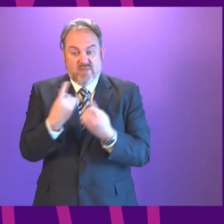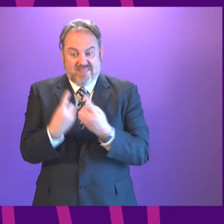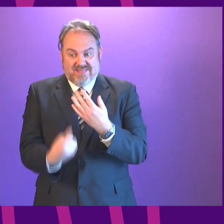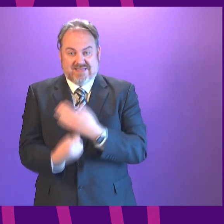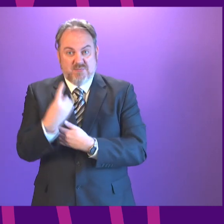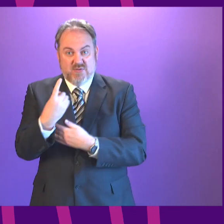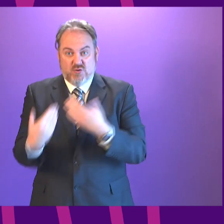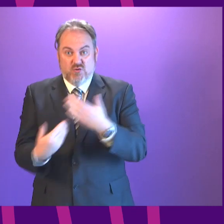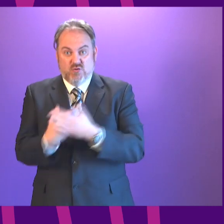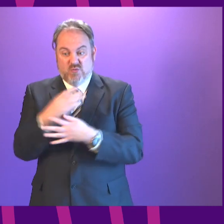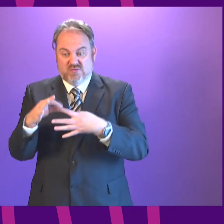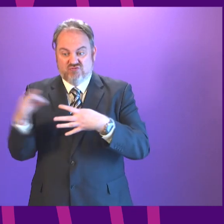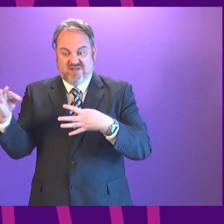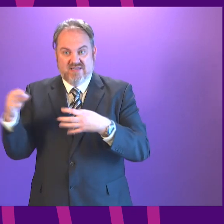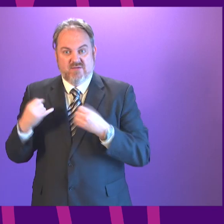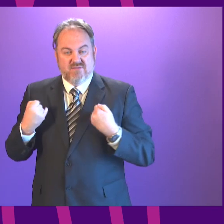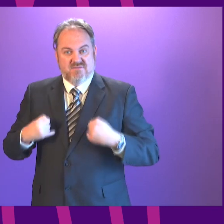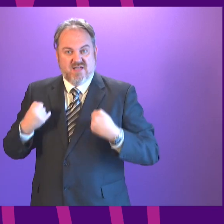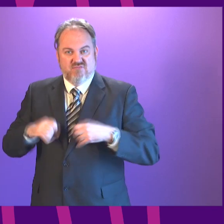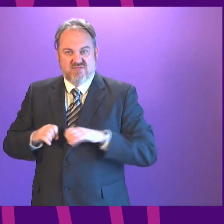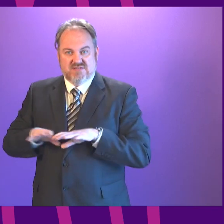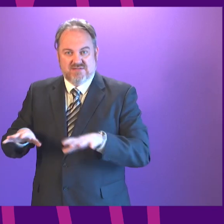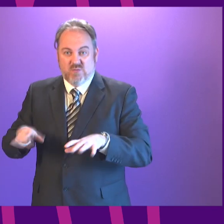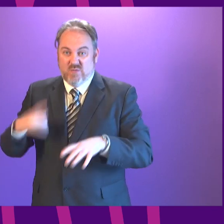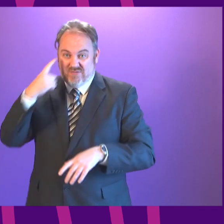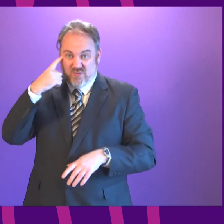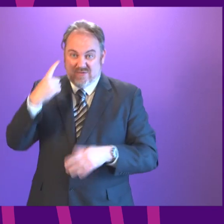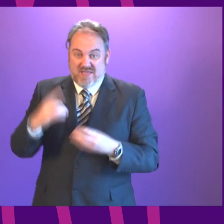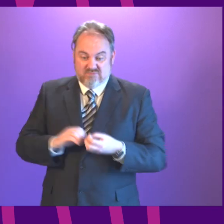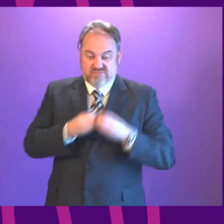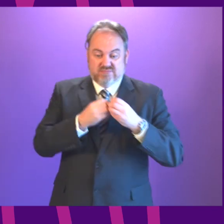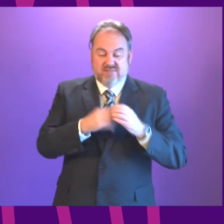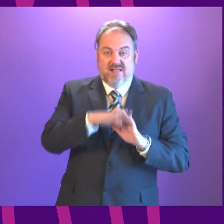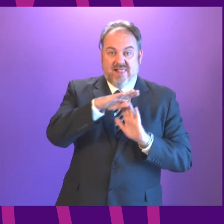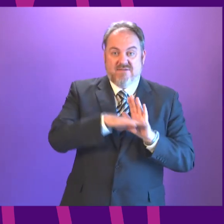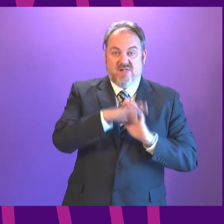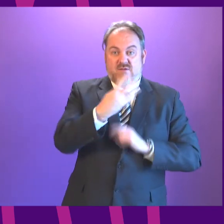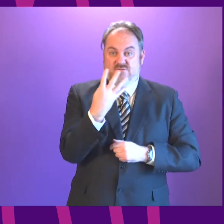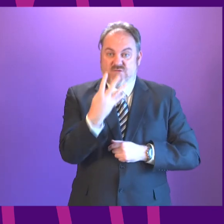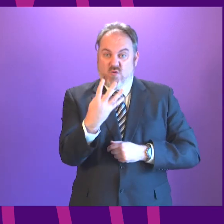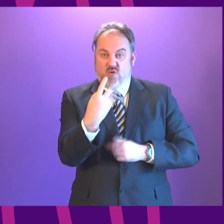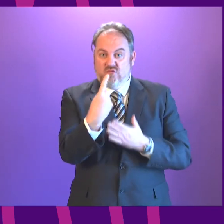we look at the content of level 4 restrictions and whether the current restrictions are sufficient.